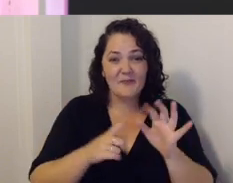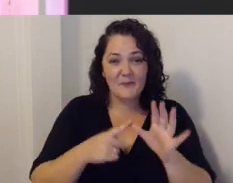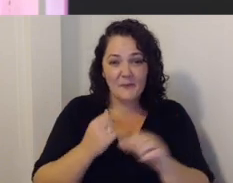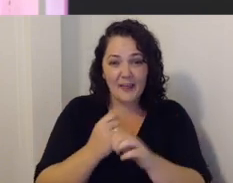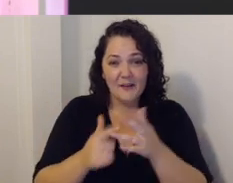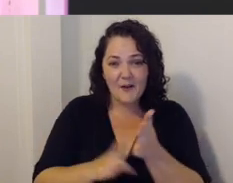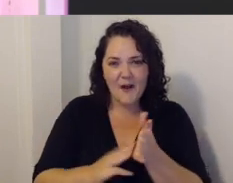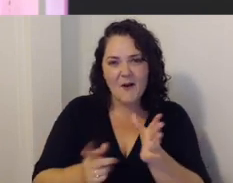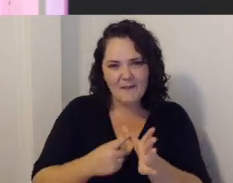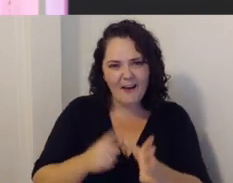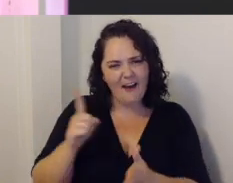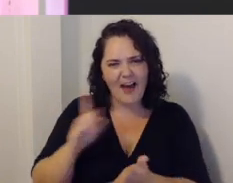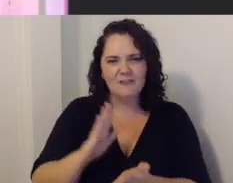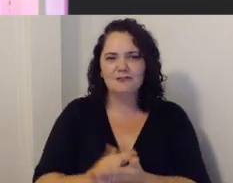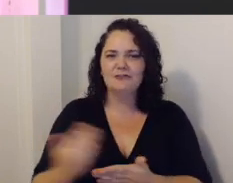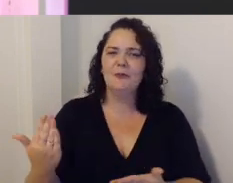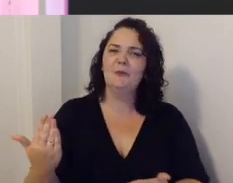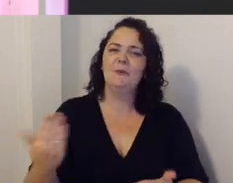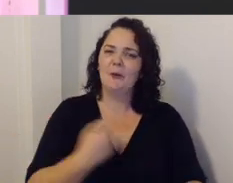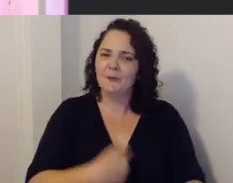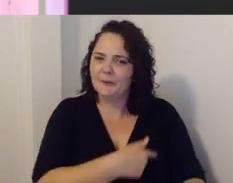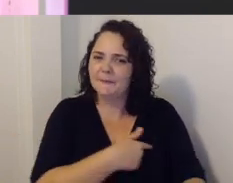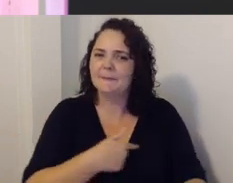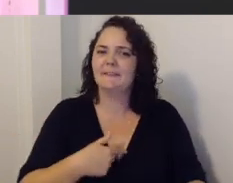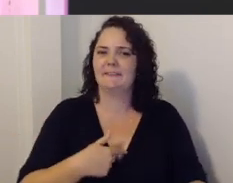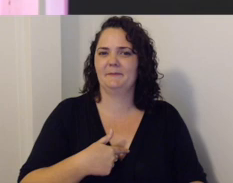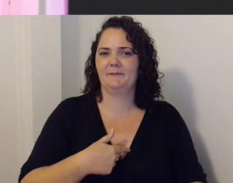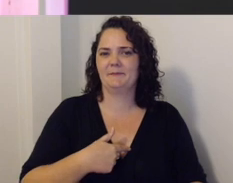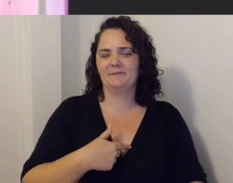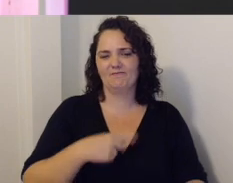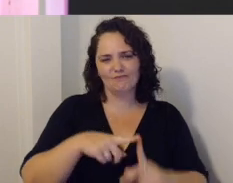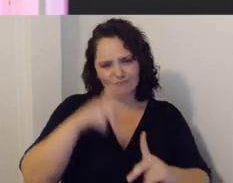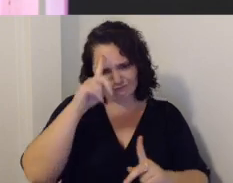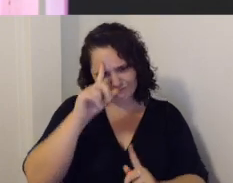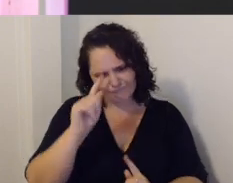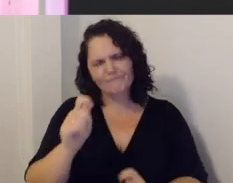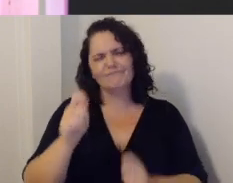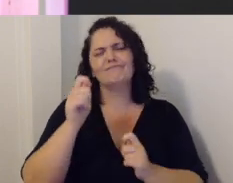part of this exhibition and really acknowledging um the the deep history of drawing that underpins